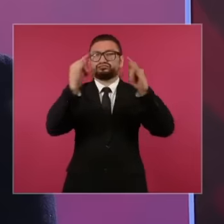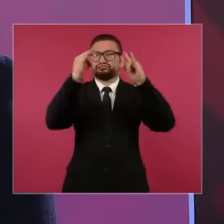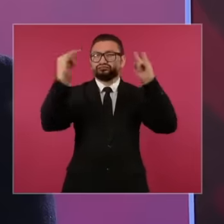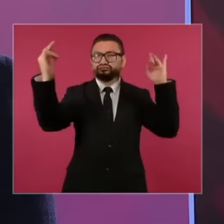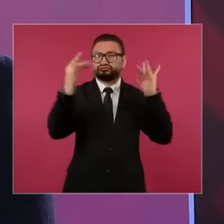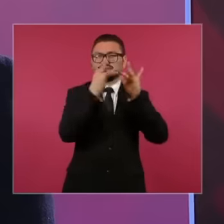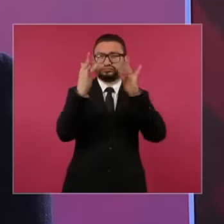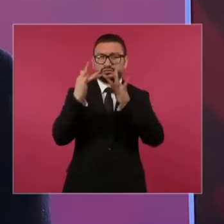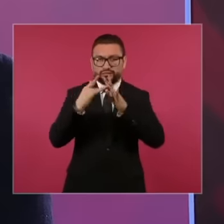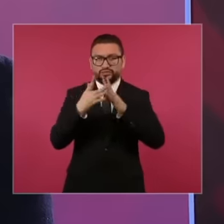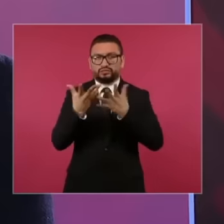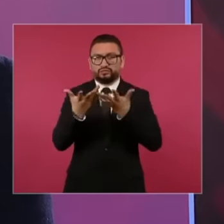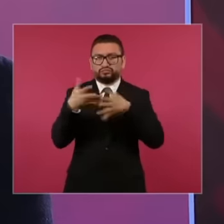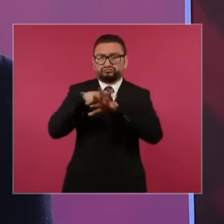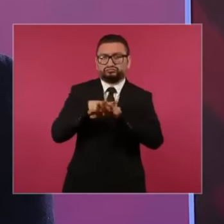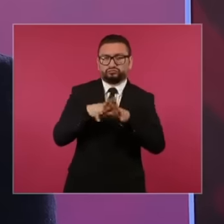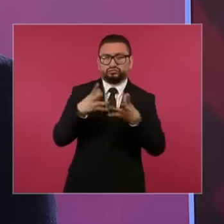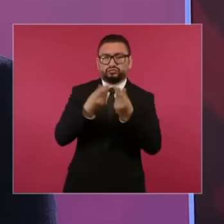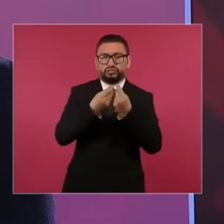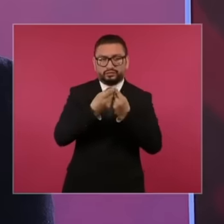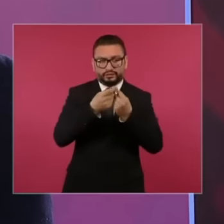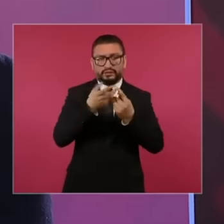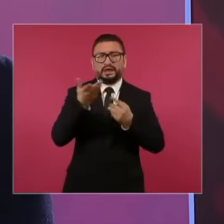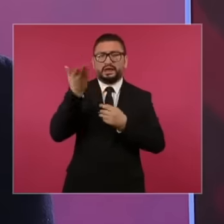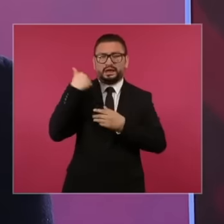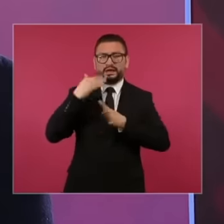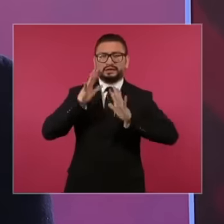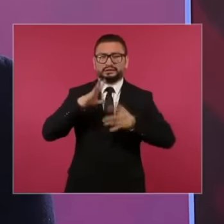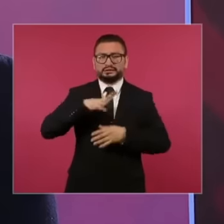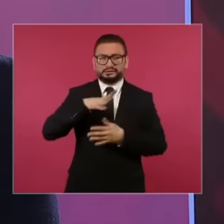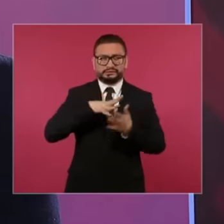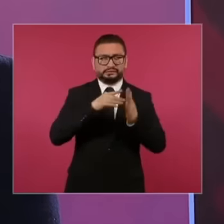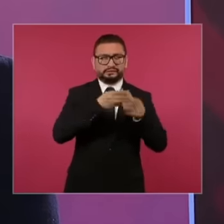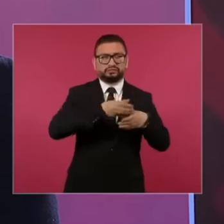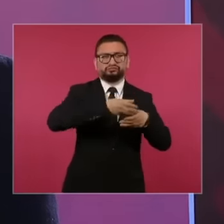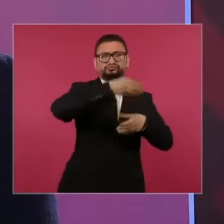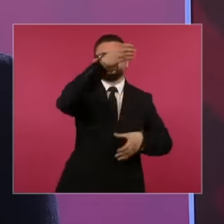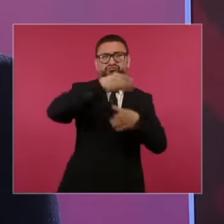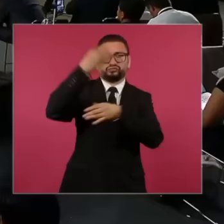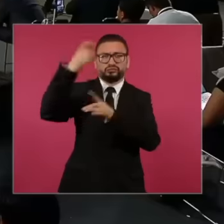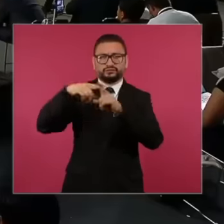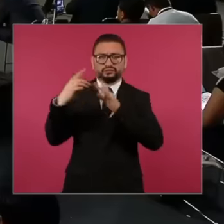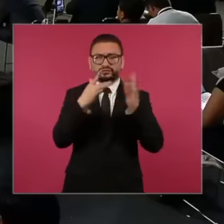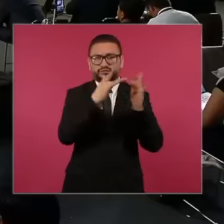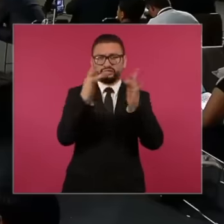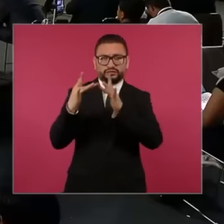It complements the existing networks of commercial operators that already operate in many